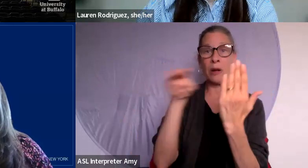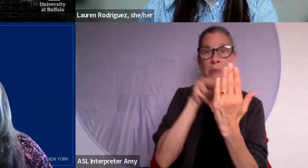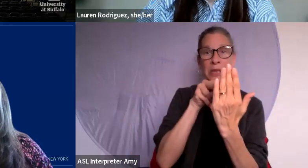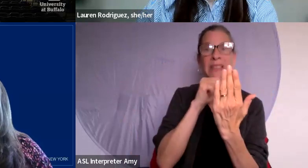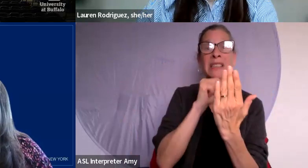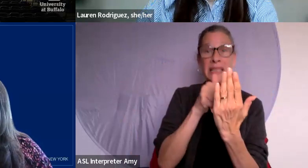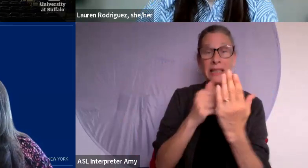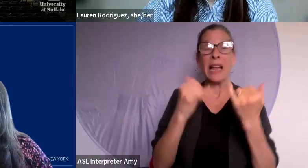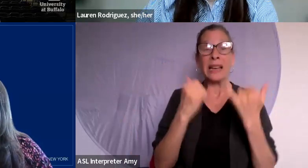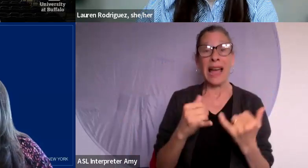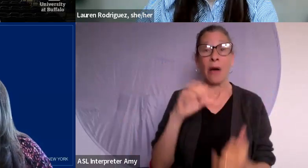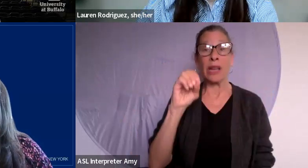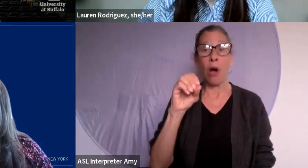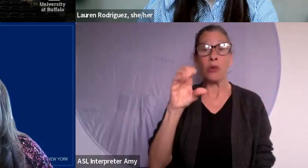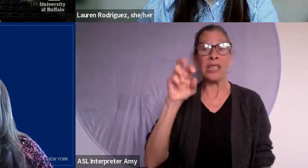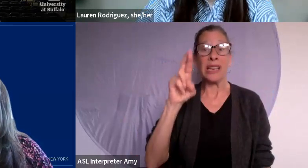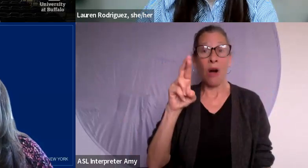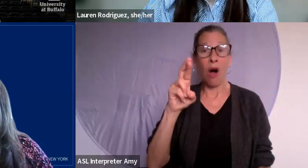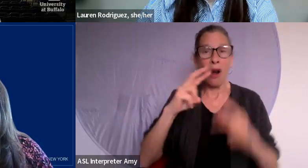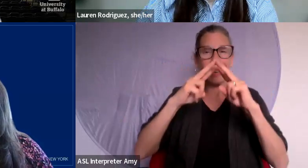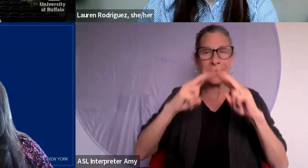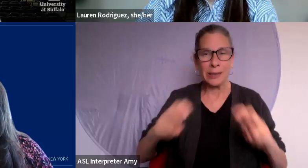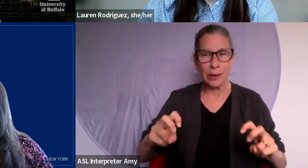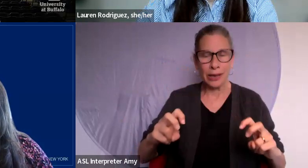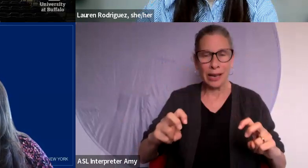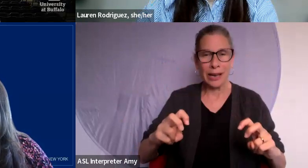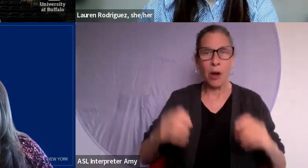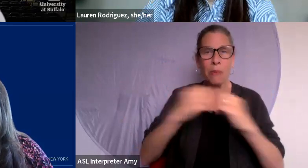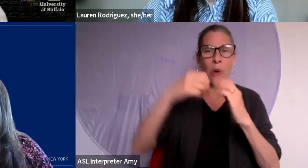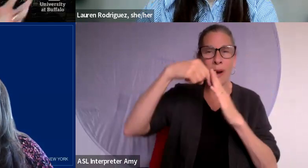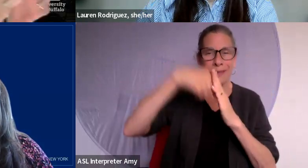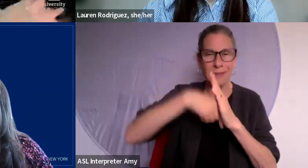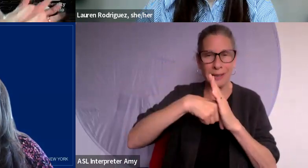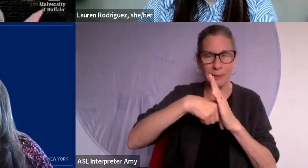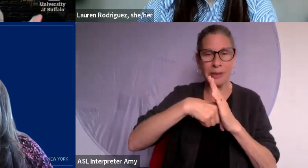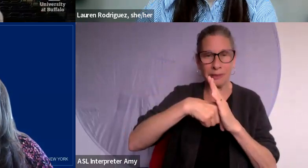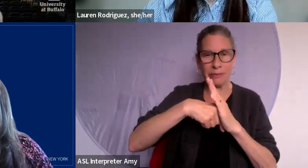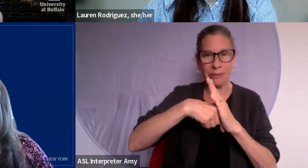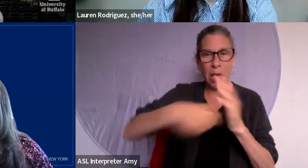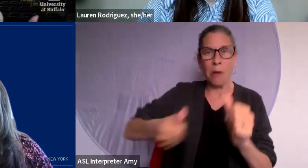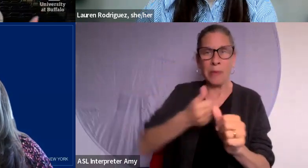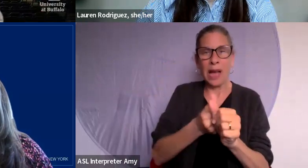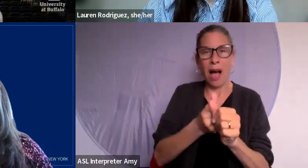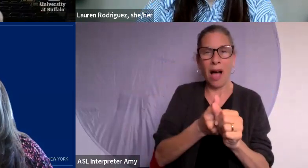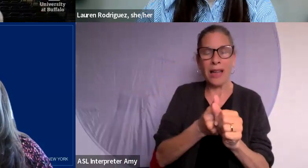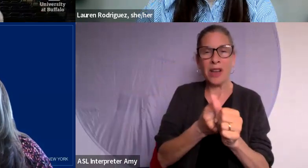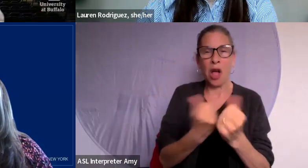looking behind the firewall. So that may not be quite, you know, there may be more risks there than a lot of people appreciate.